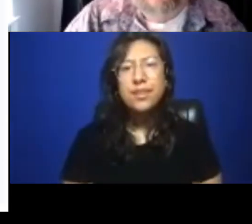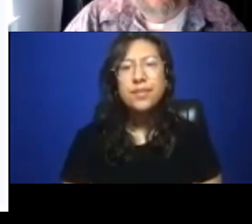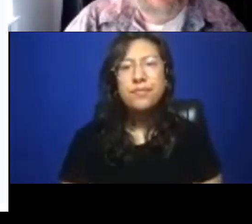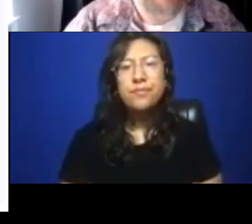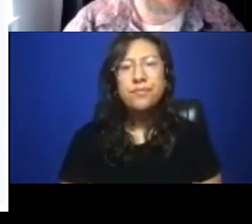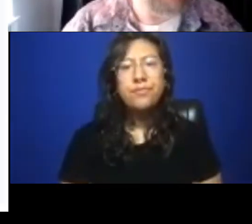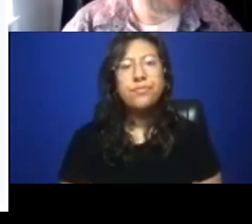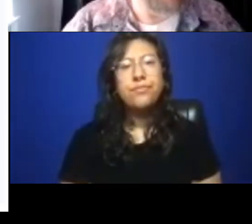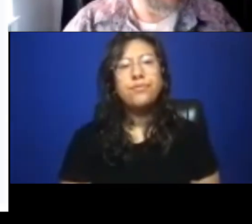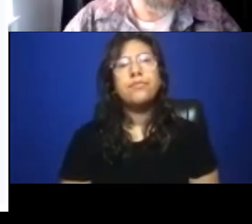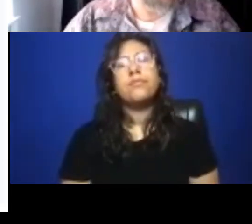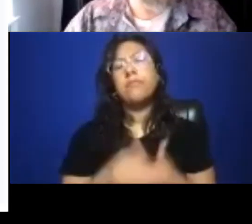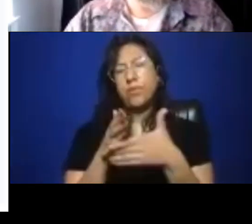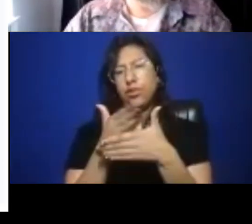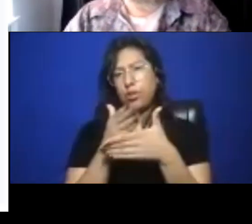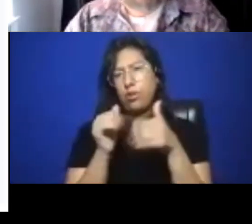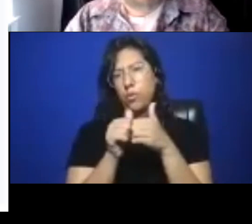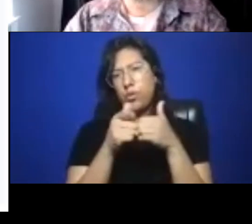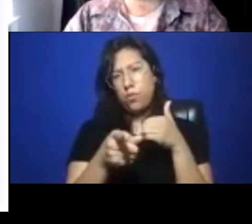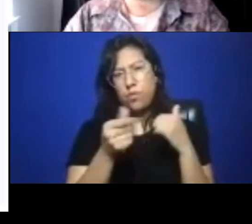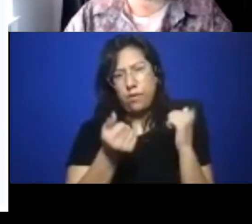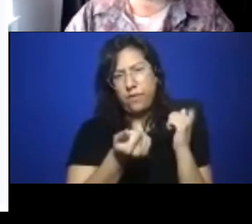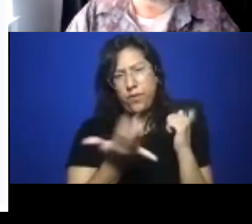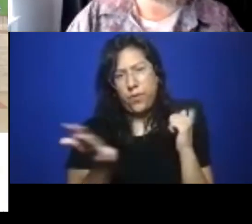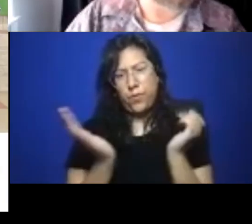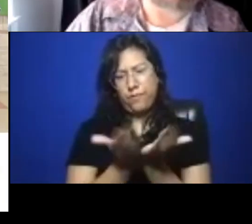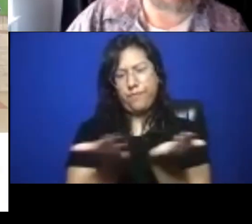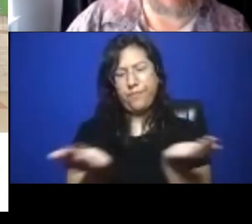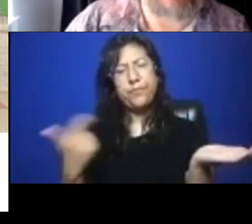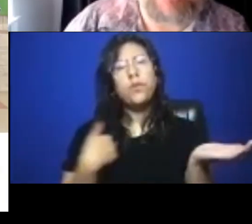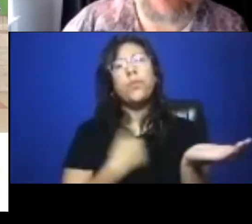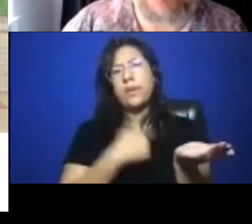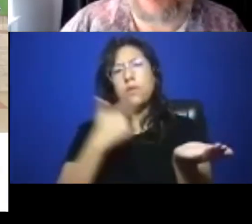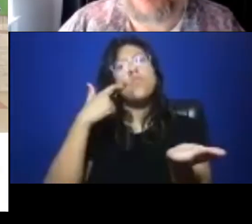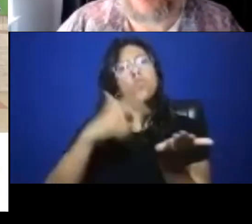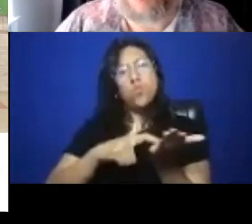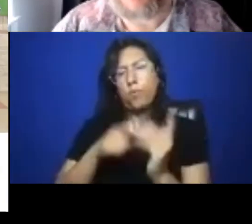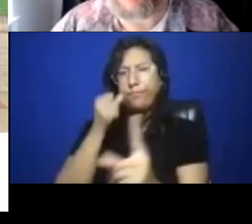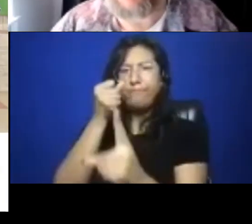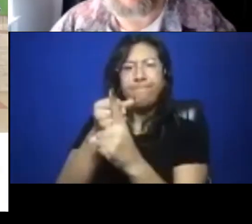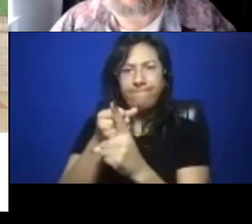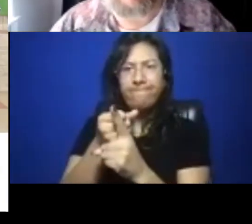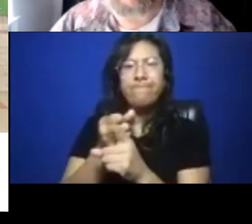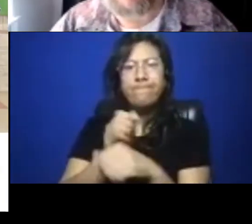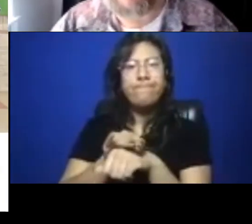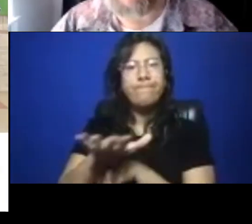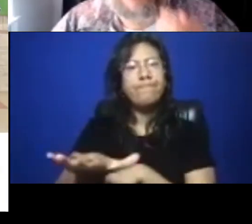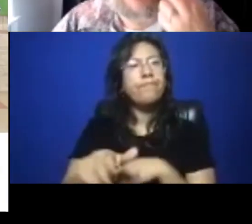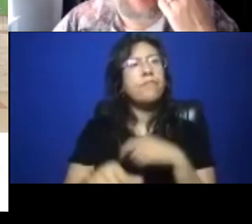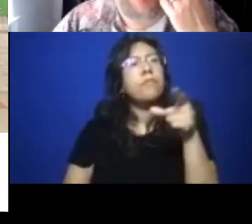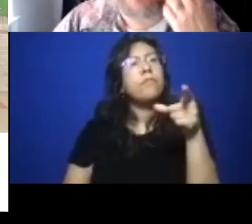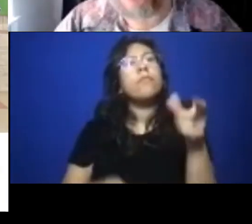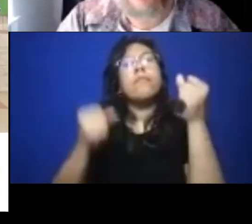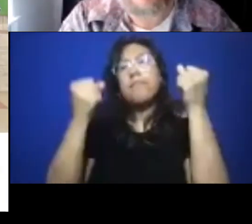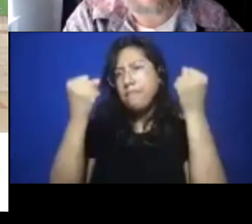So let me share with you a couple of things that we know are contributing factors. So there are a lot of things that can contribute to this